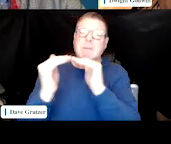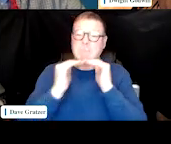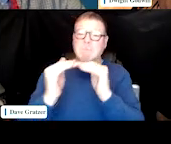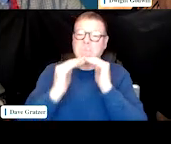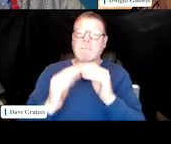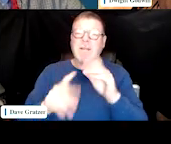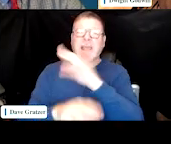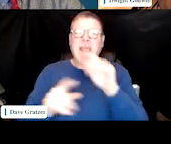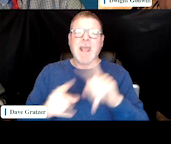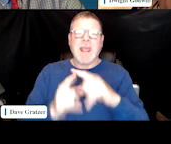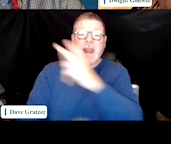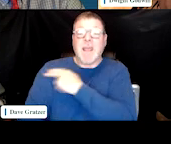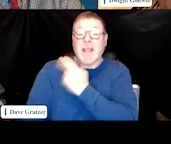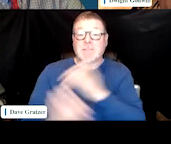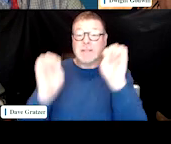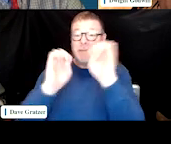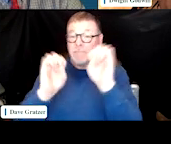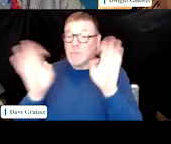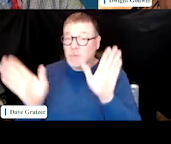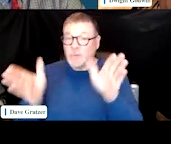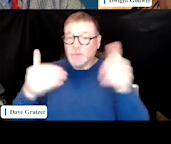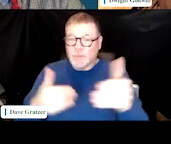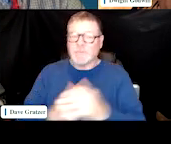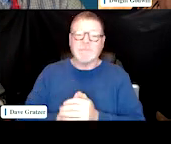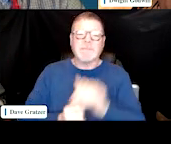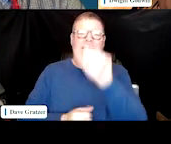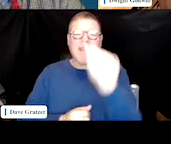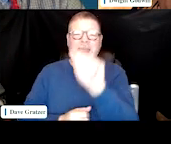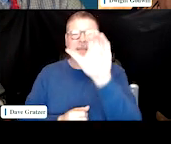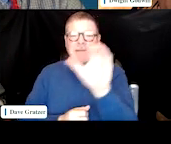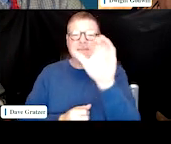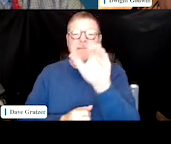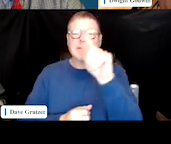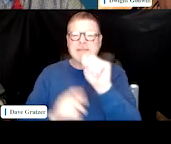in hospital emergency departments, being on ACT teams, facilitating support groups